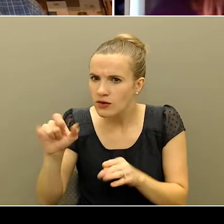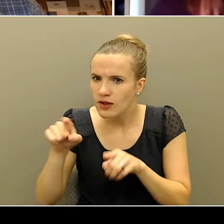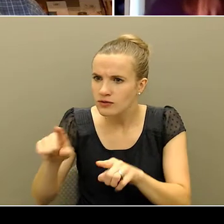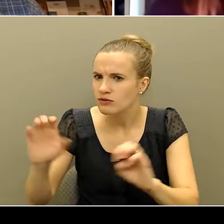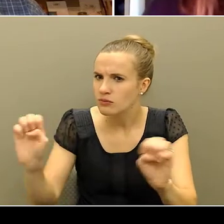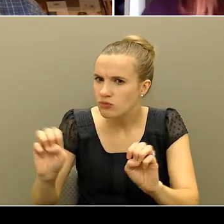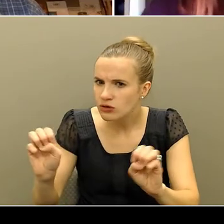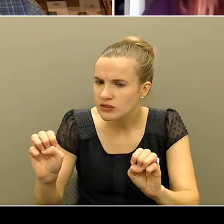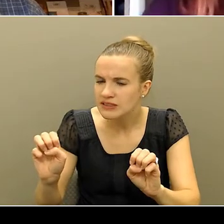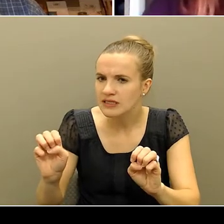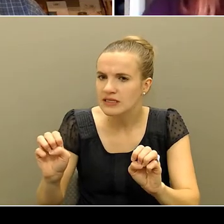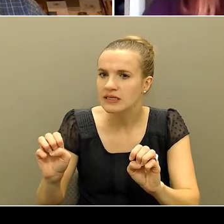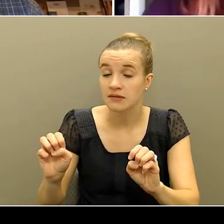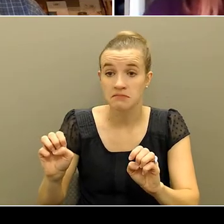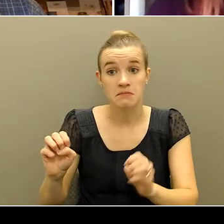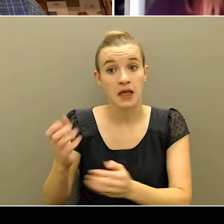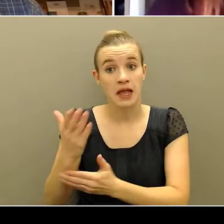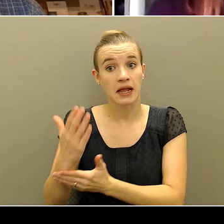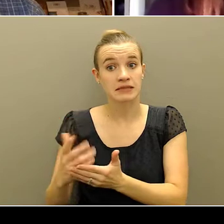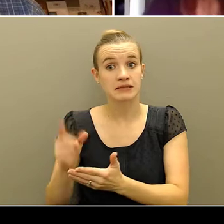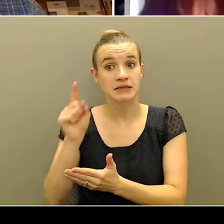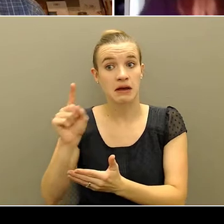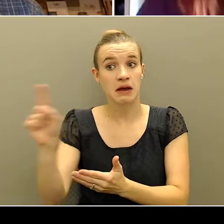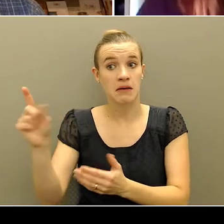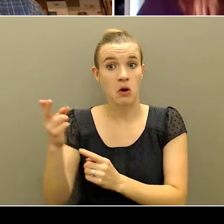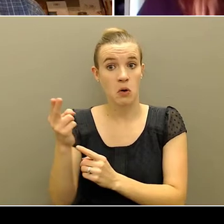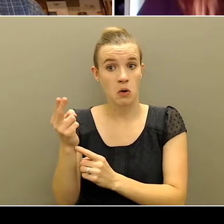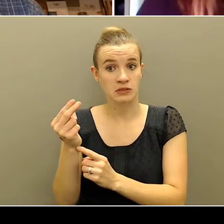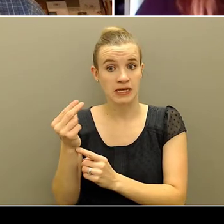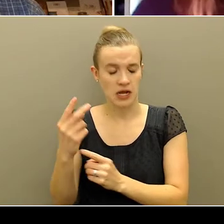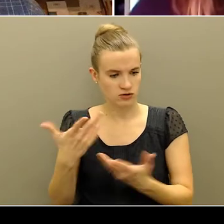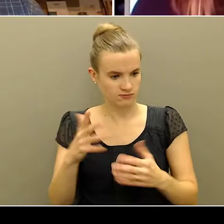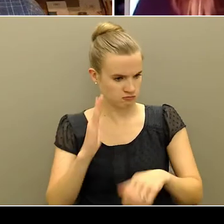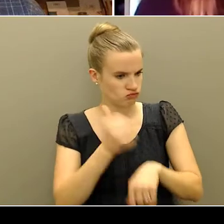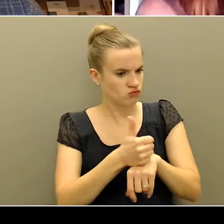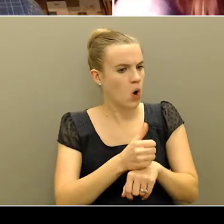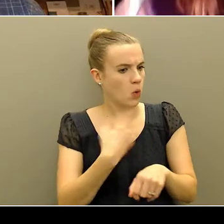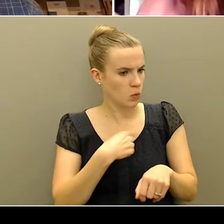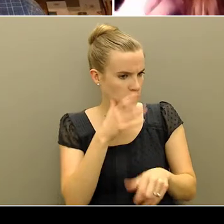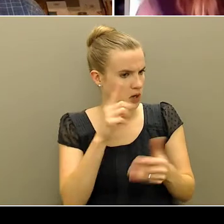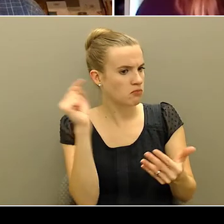plan, just like oh, no, somebody's going to come get you. But then it's nice to